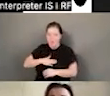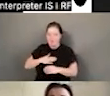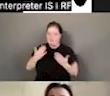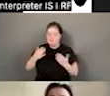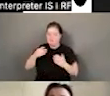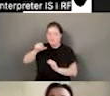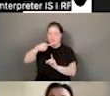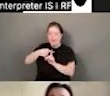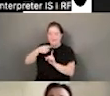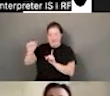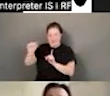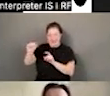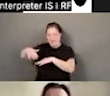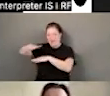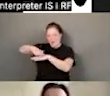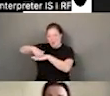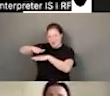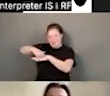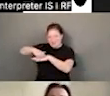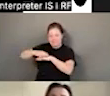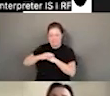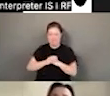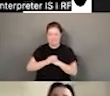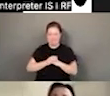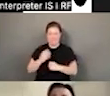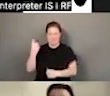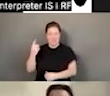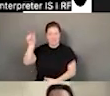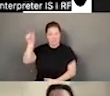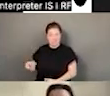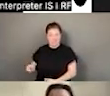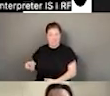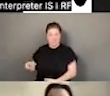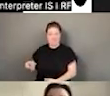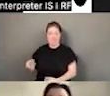So we have one user or one participant saying that another problem is a website